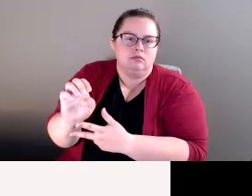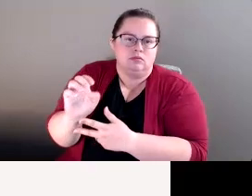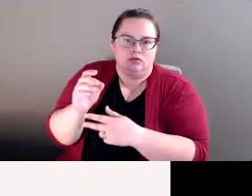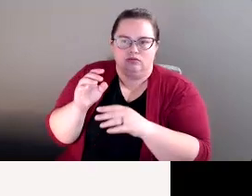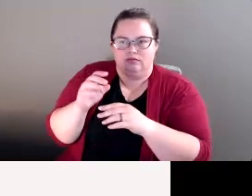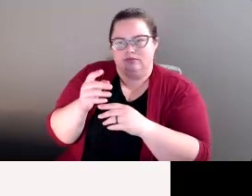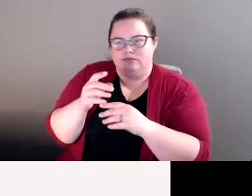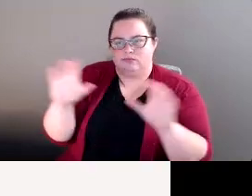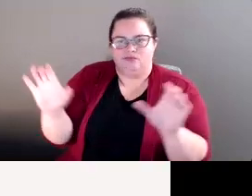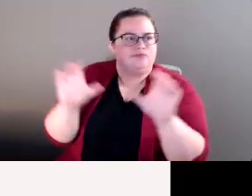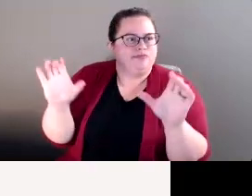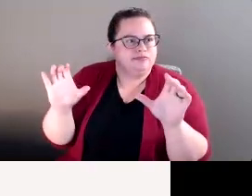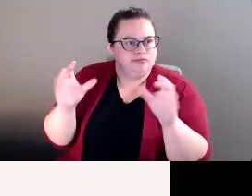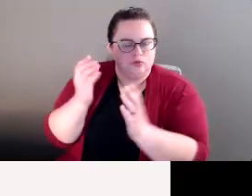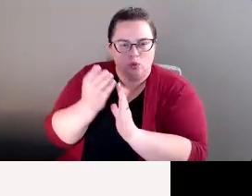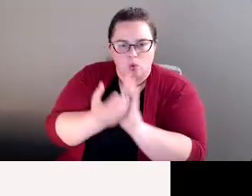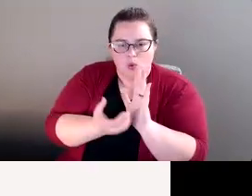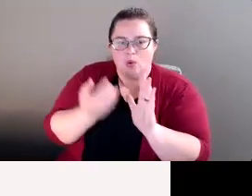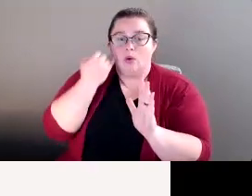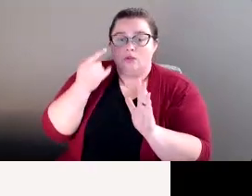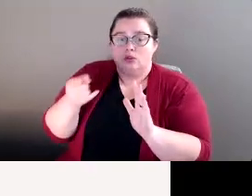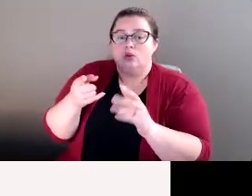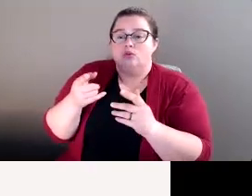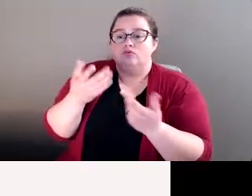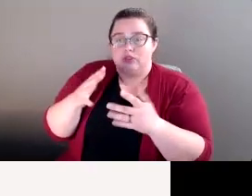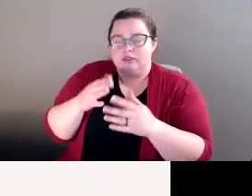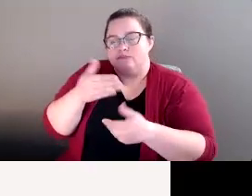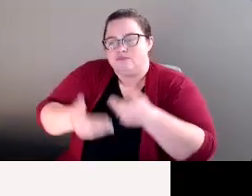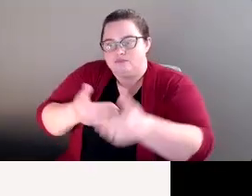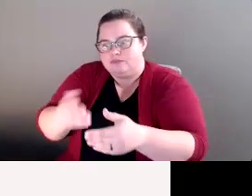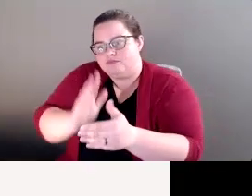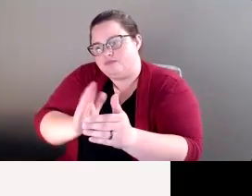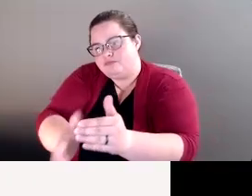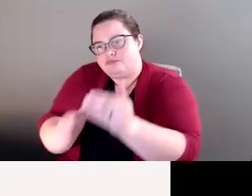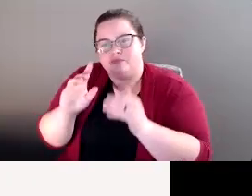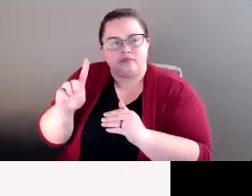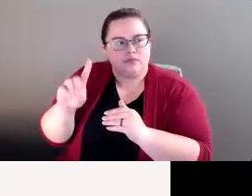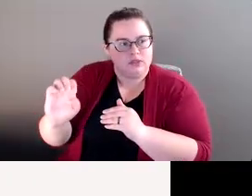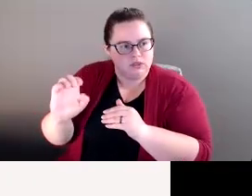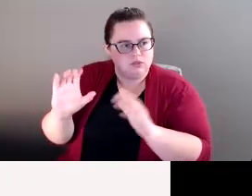If you have, gone through the FCC DE certification course, you will receive an email as well too.